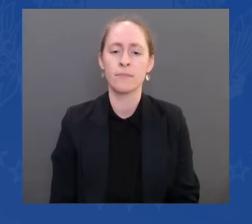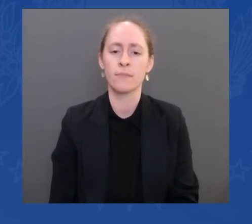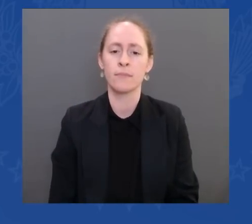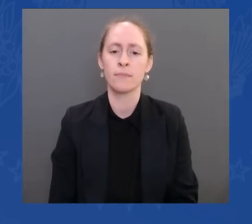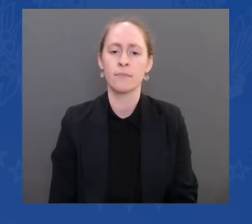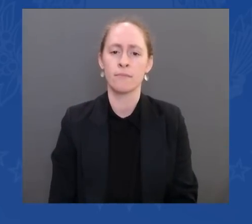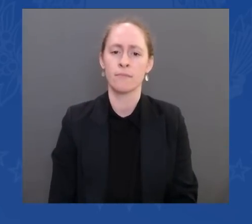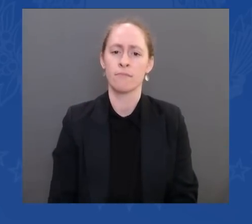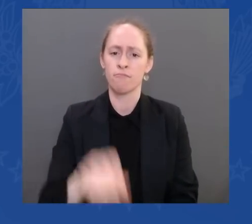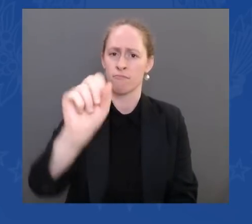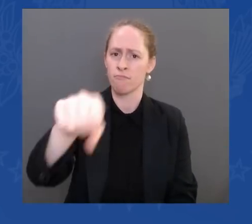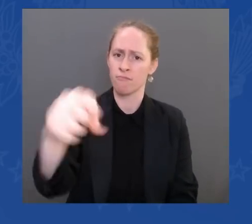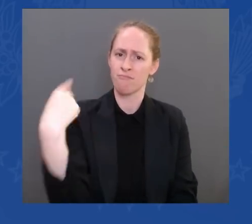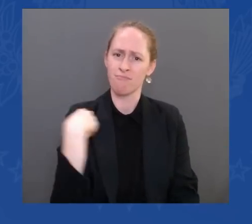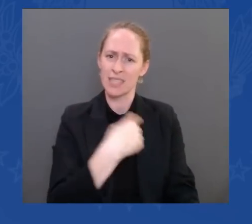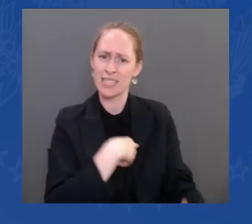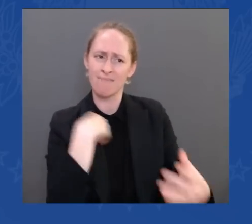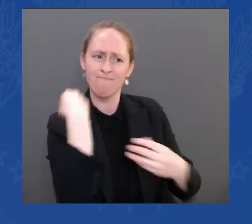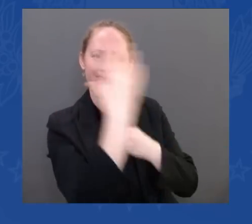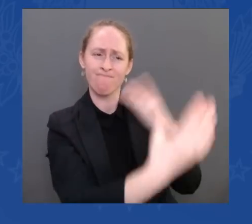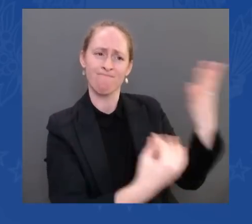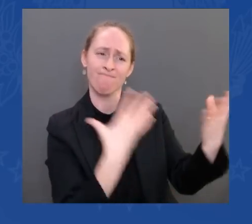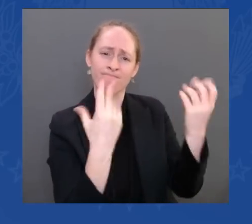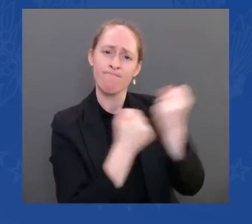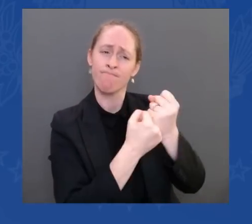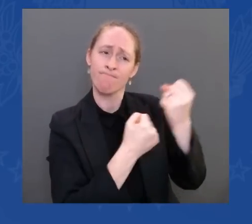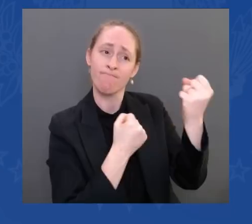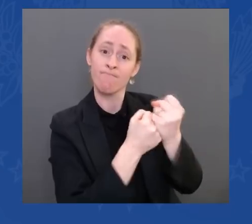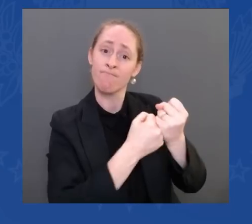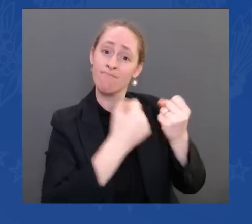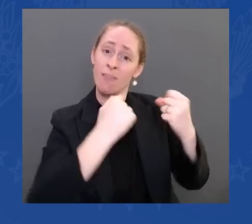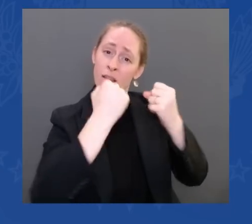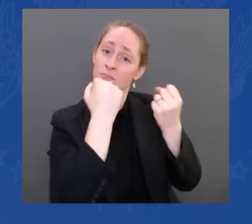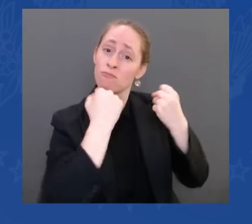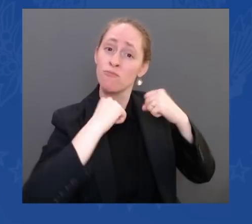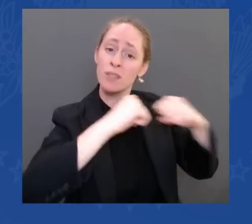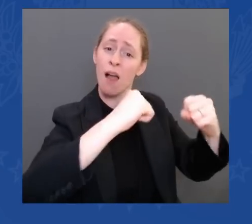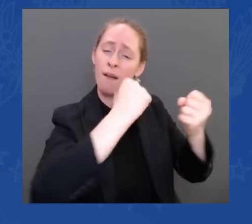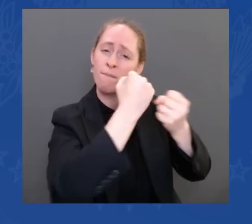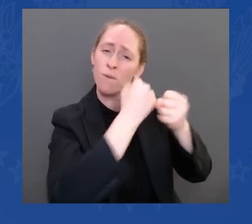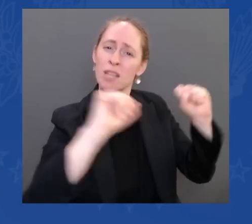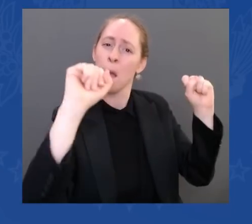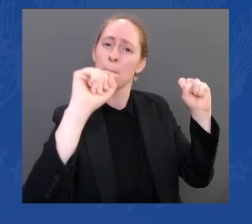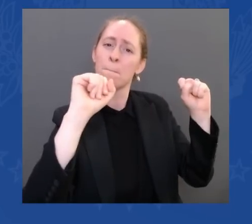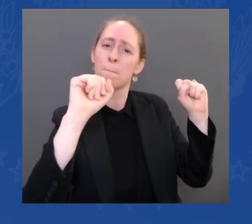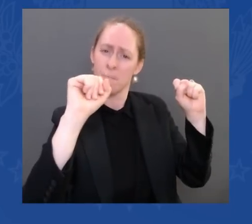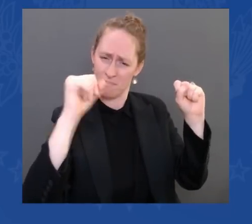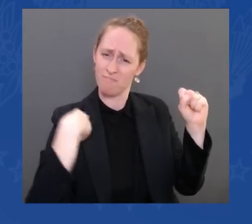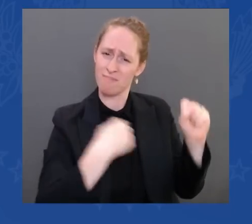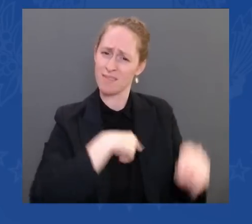in my view. Last week, I sent Congress -- if you excuse a point of personal privilege, talking like an old senator --